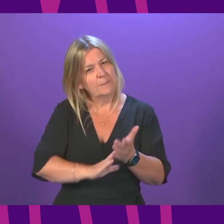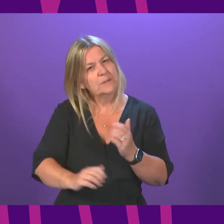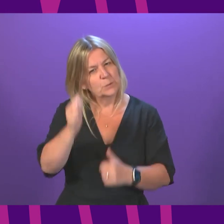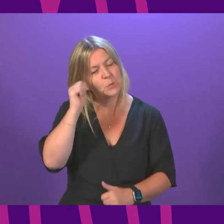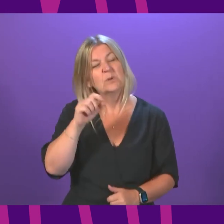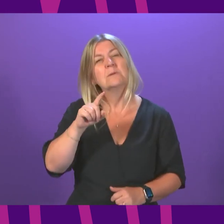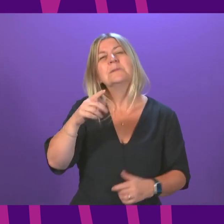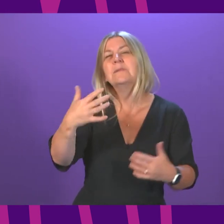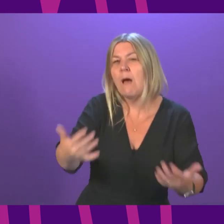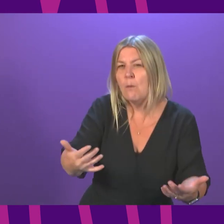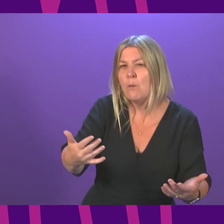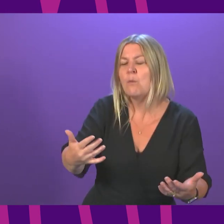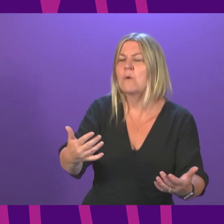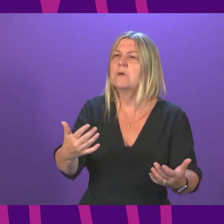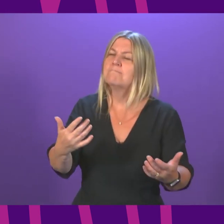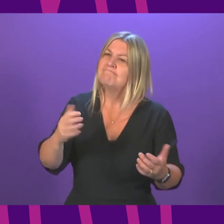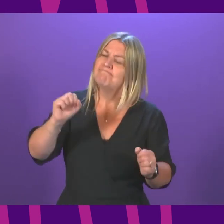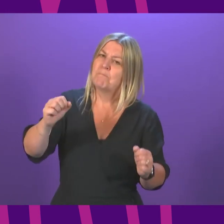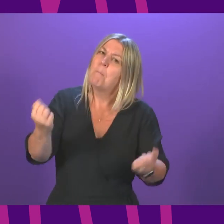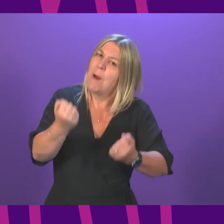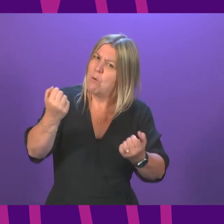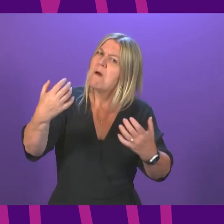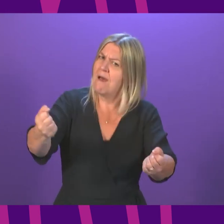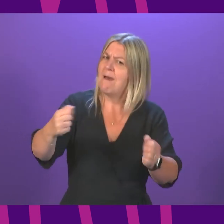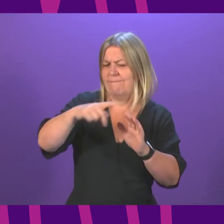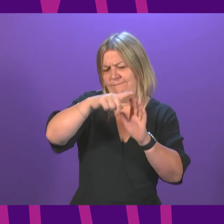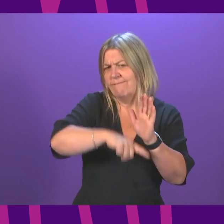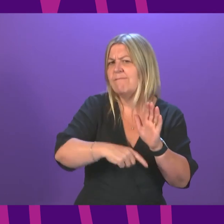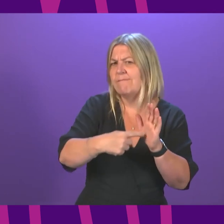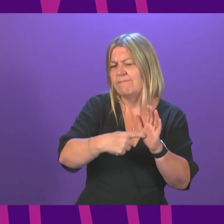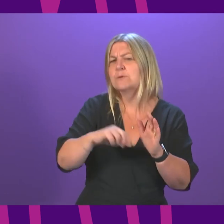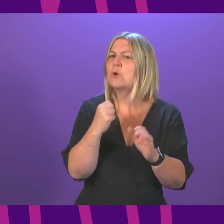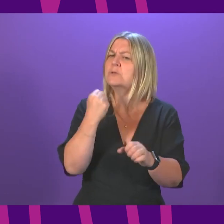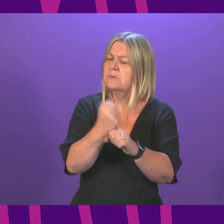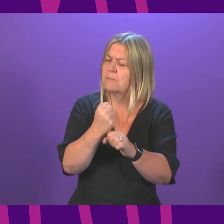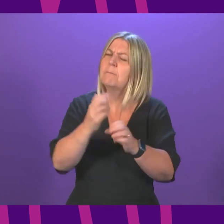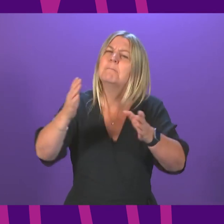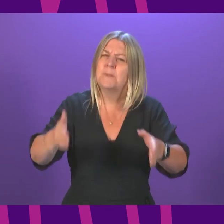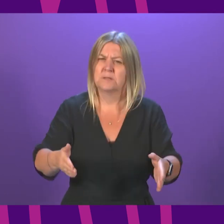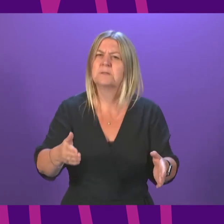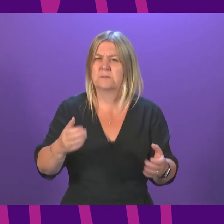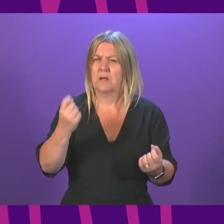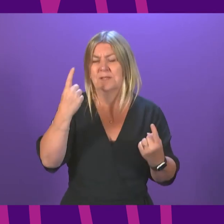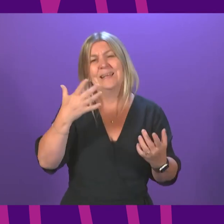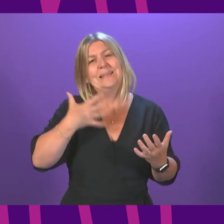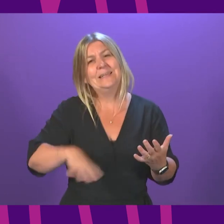emergency in which we find ourselves will last for the length of time for which the